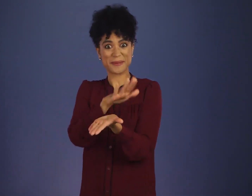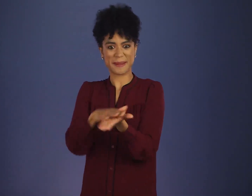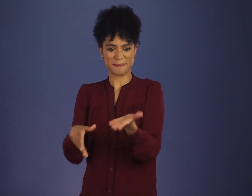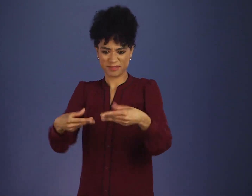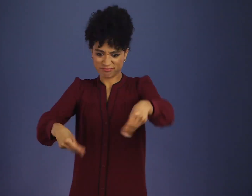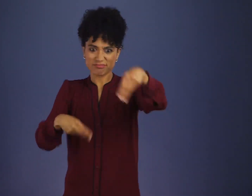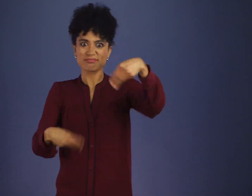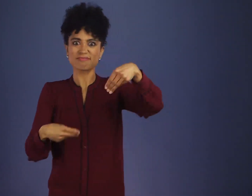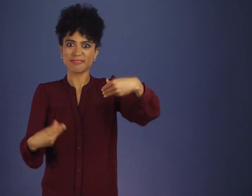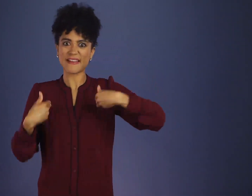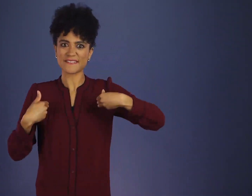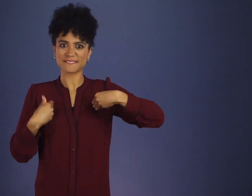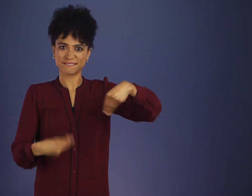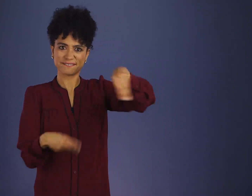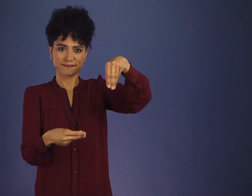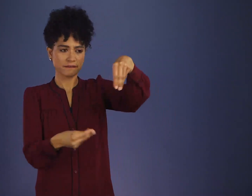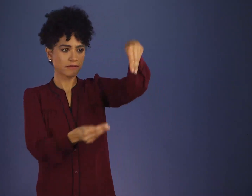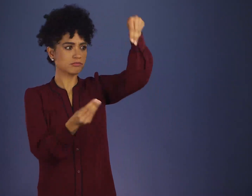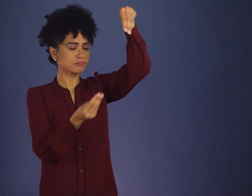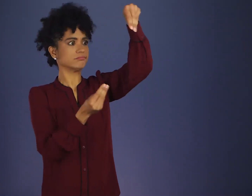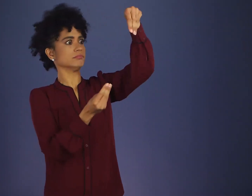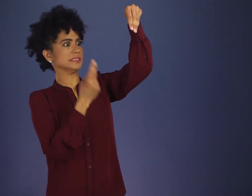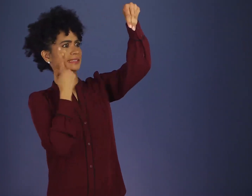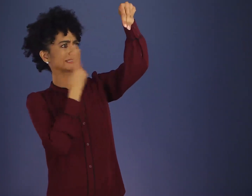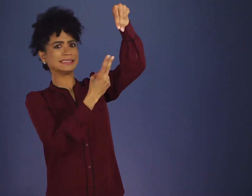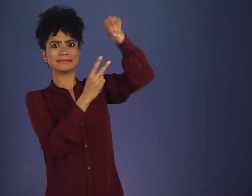It will be an aid to clear thinking and honest appraisal.